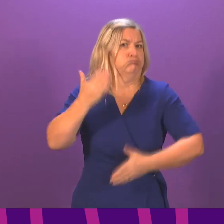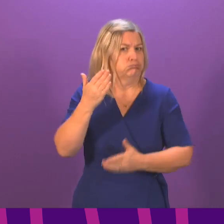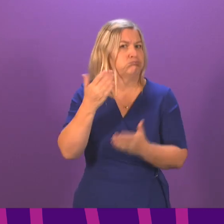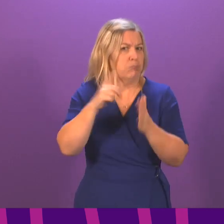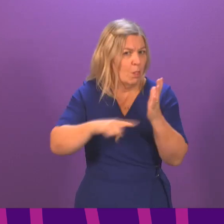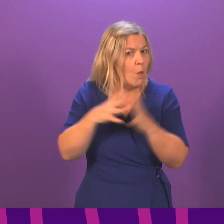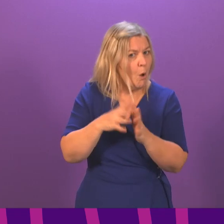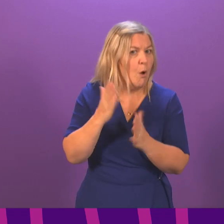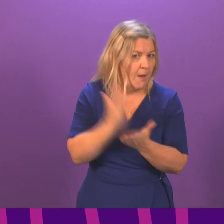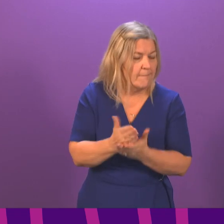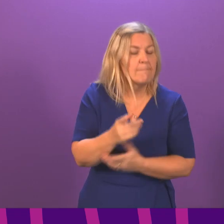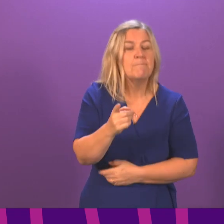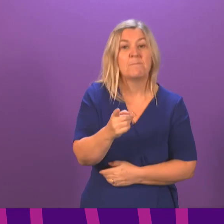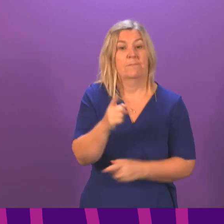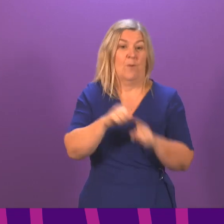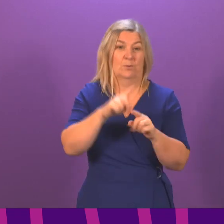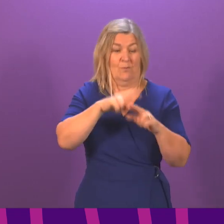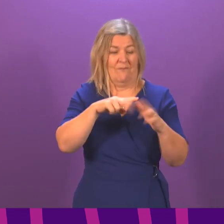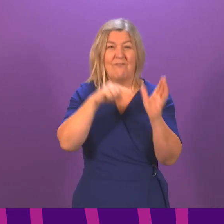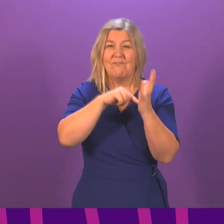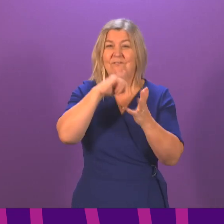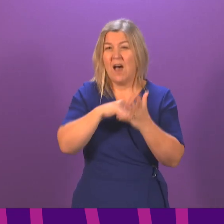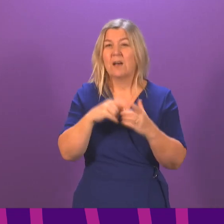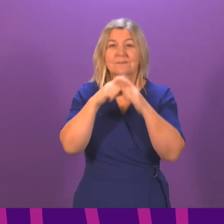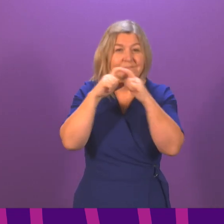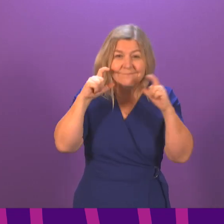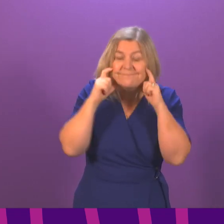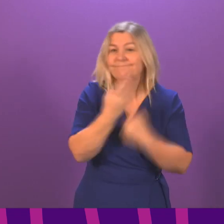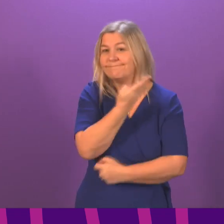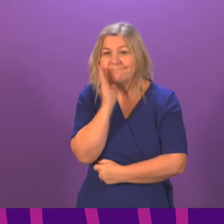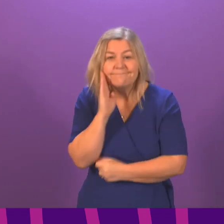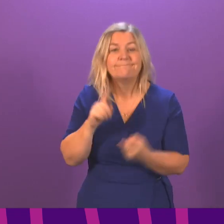and, finally, remember the facts advice, which is to wear face coverings, avoid crowded places,